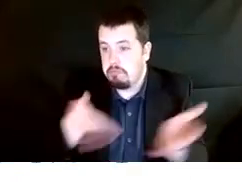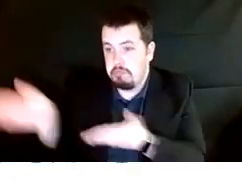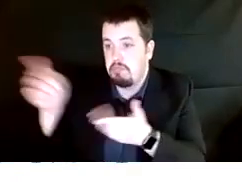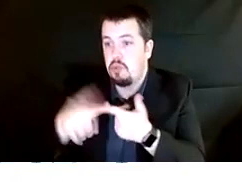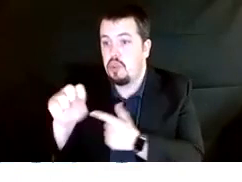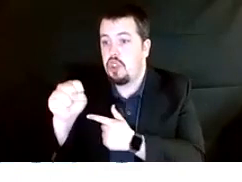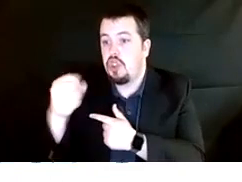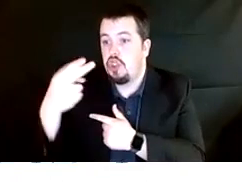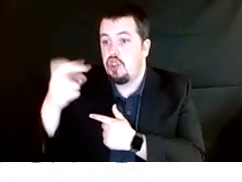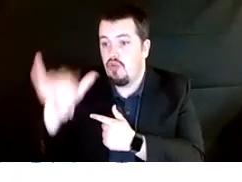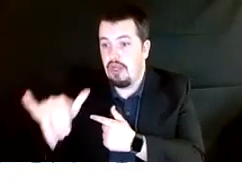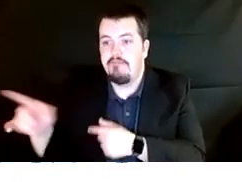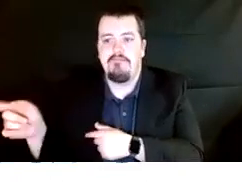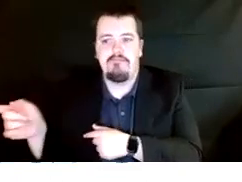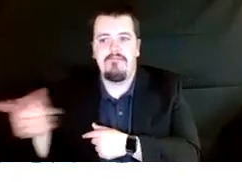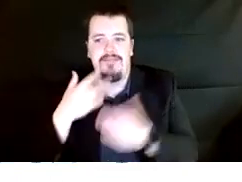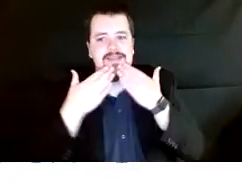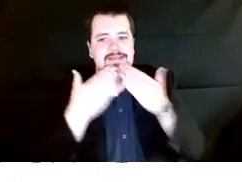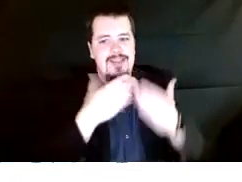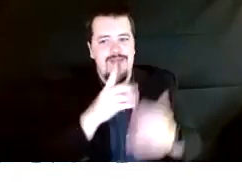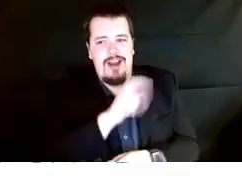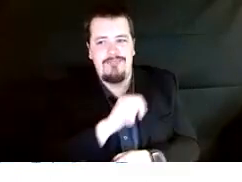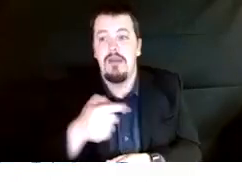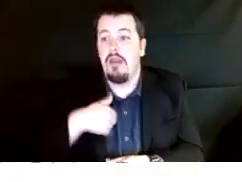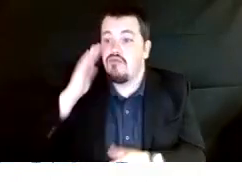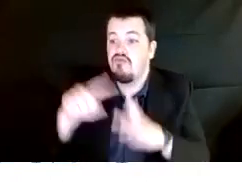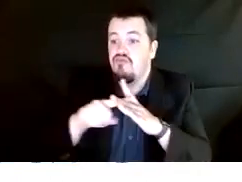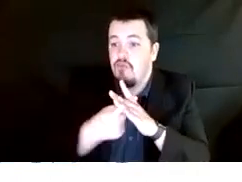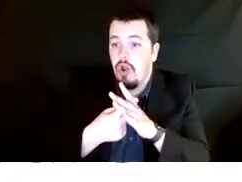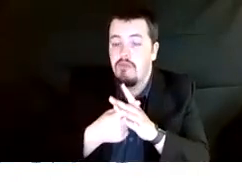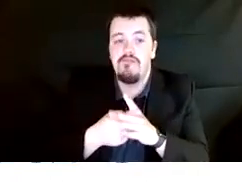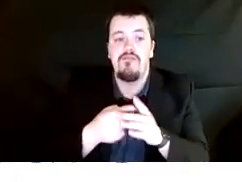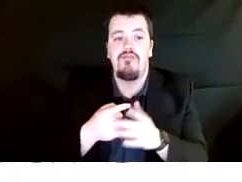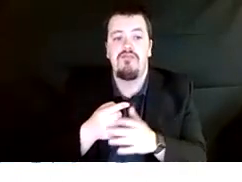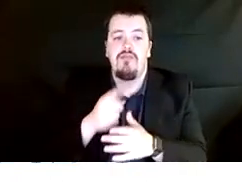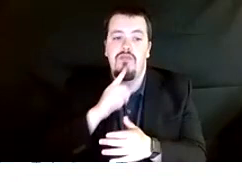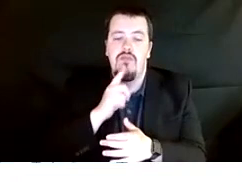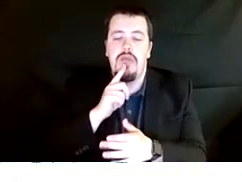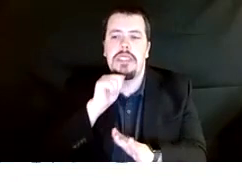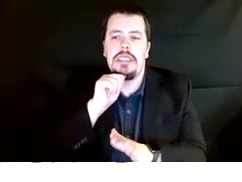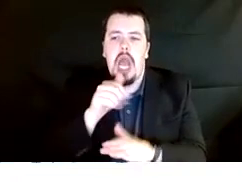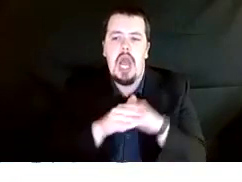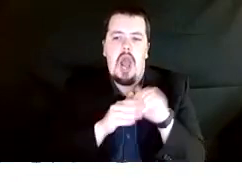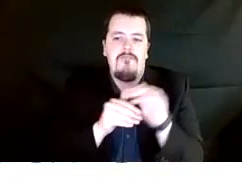thank you Donna, I'm going to start out by taking us to an uncomfortable place.. it's a painfully